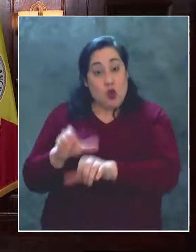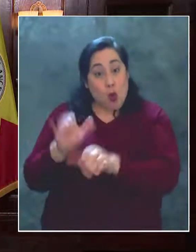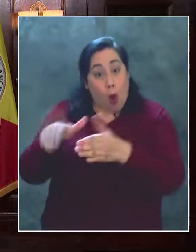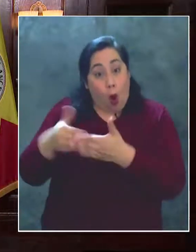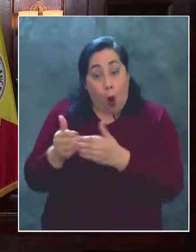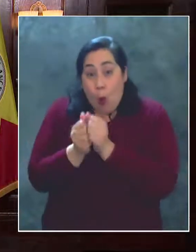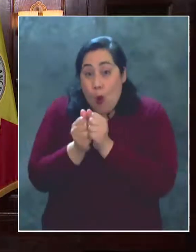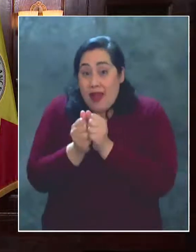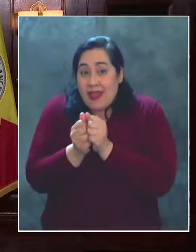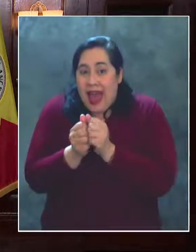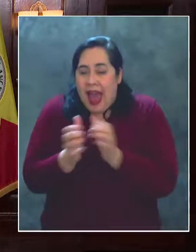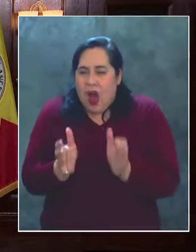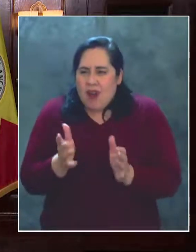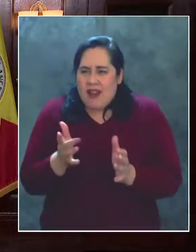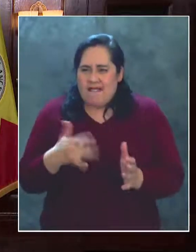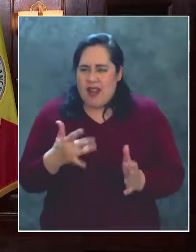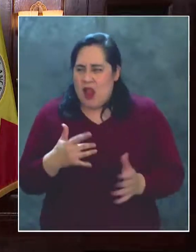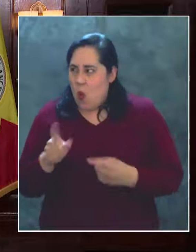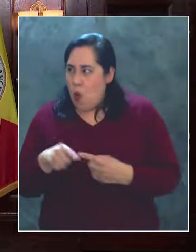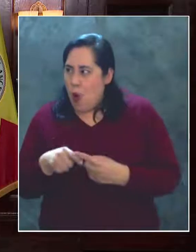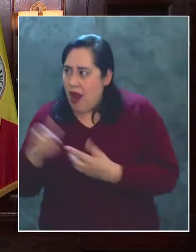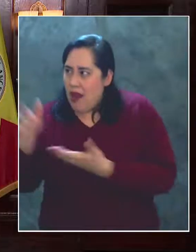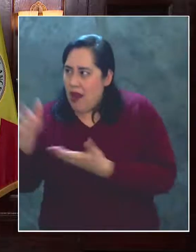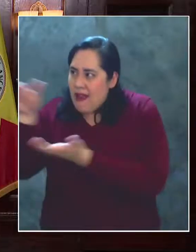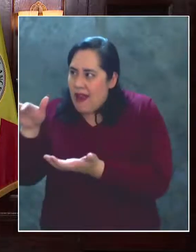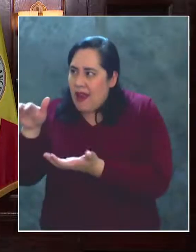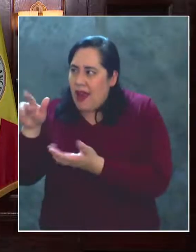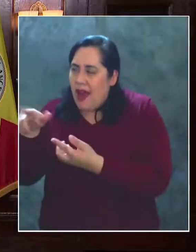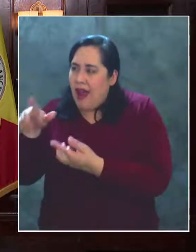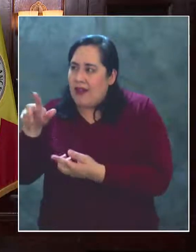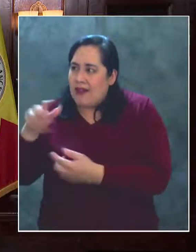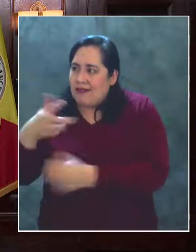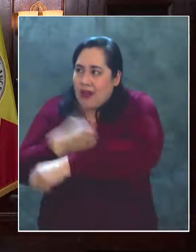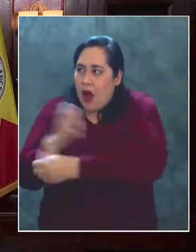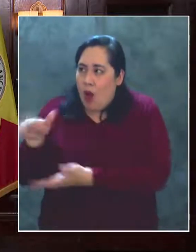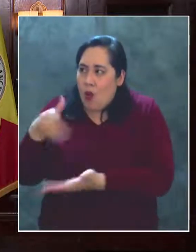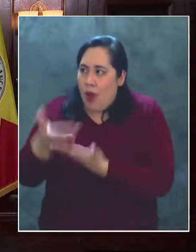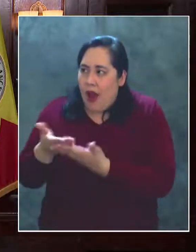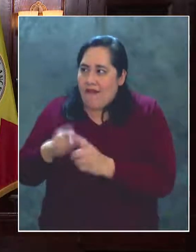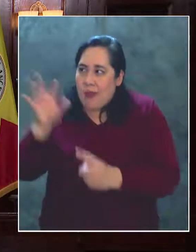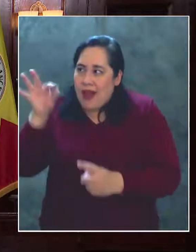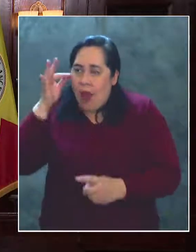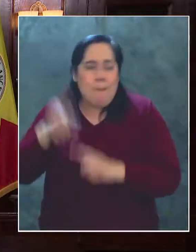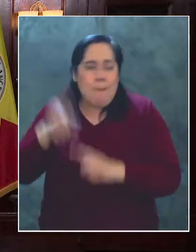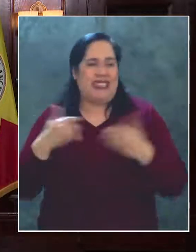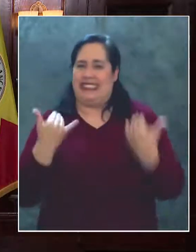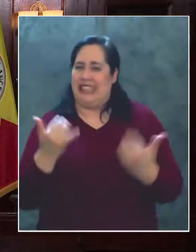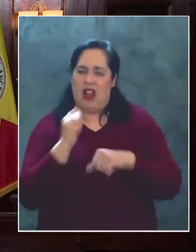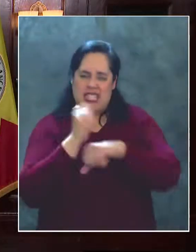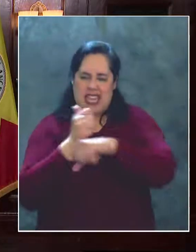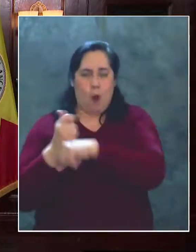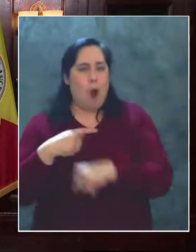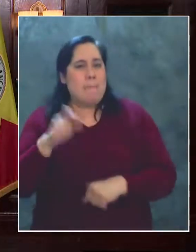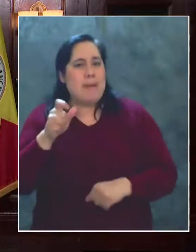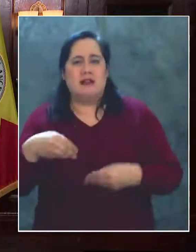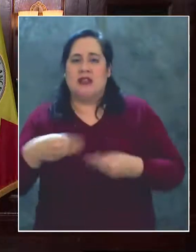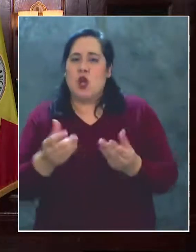AND DOING IT ALL WITHOUT WHEN VACCINES WILL SHOT. BUT WE HAVE TO TAKE THAT RISK. WE HAVE TO GET IT OUT QUICK AND